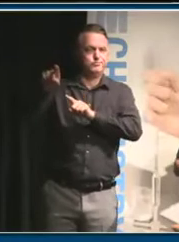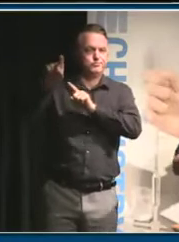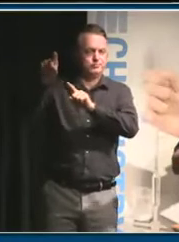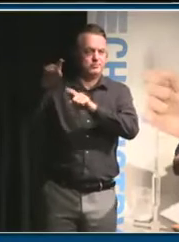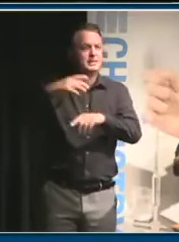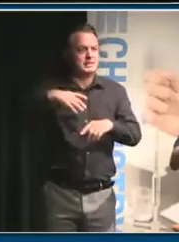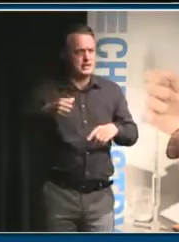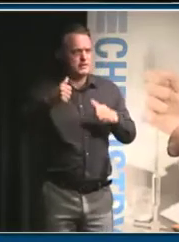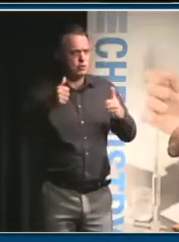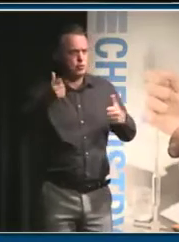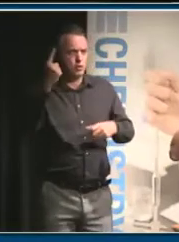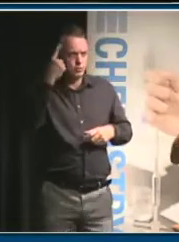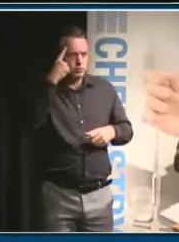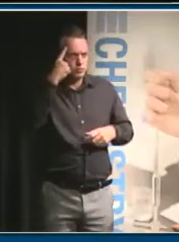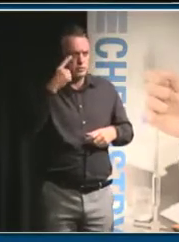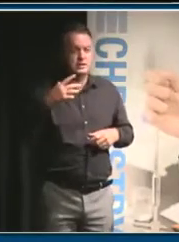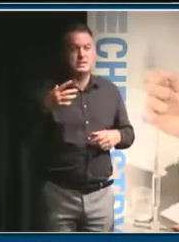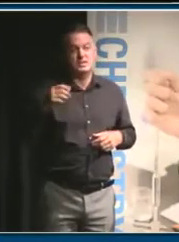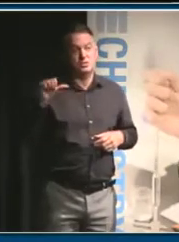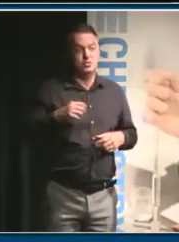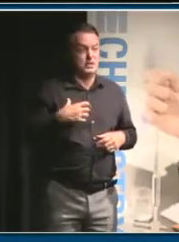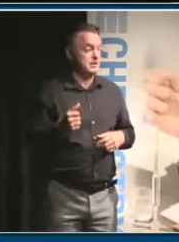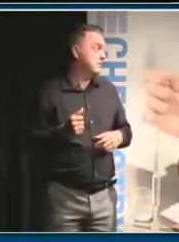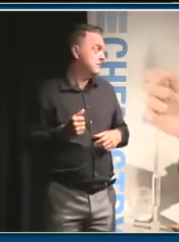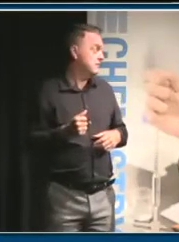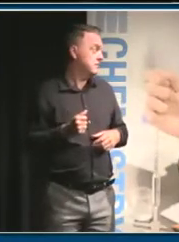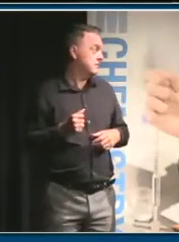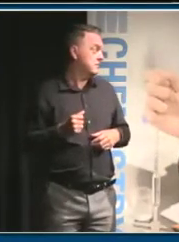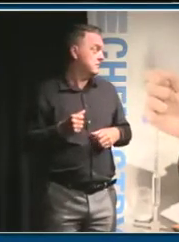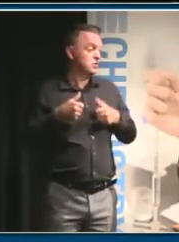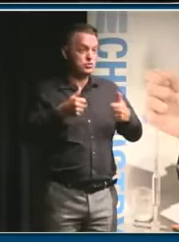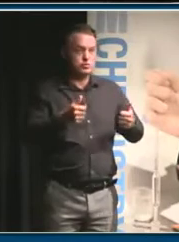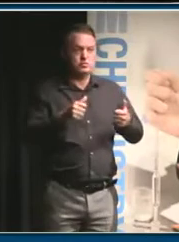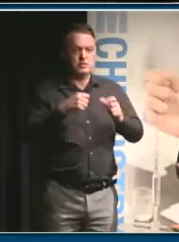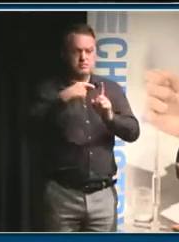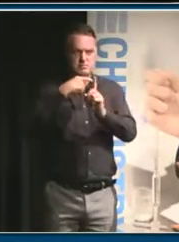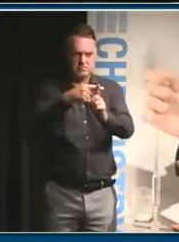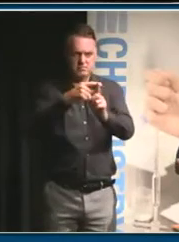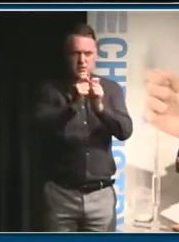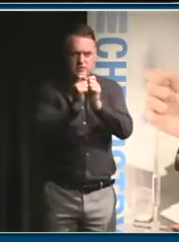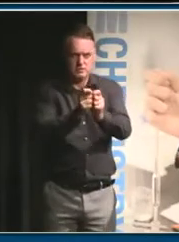It has to for a host of reasons have superior cost. We can't have this be some elitist thing